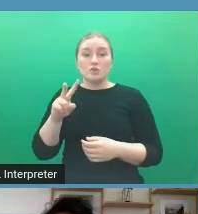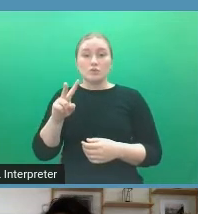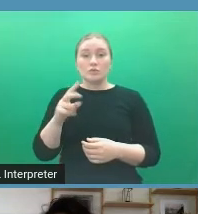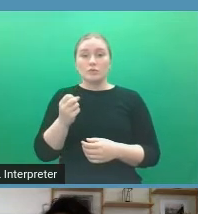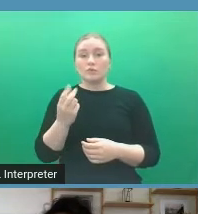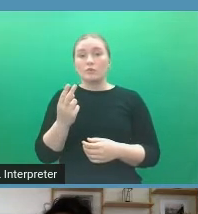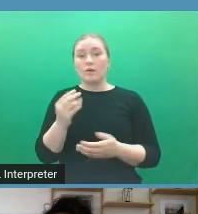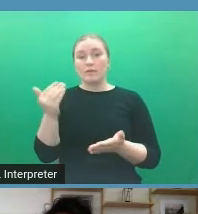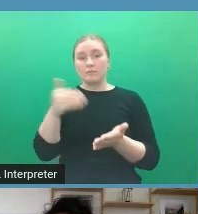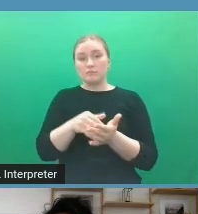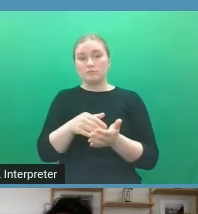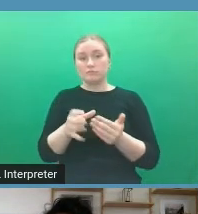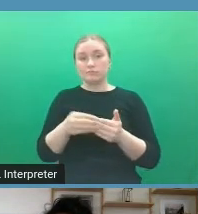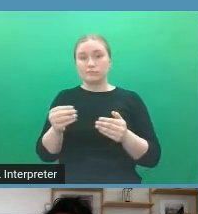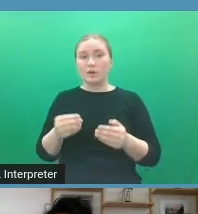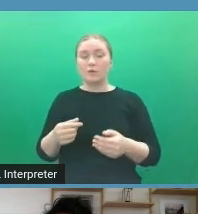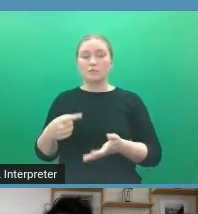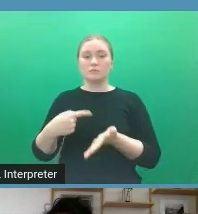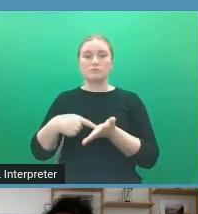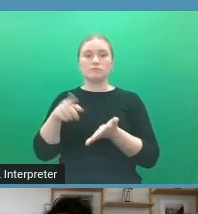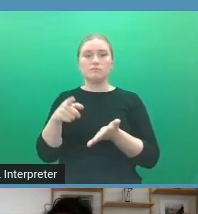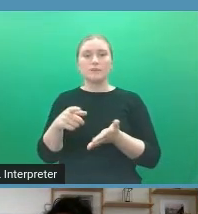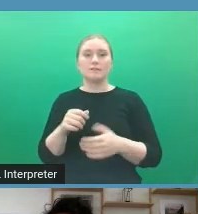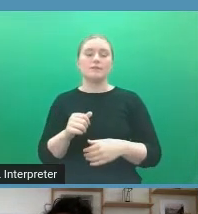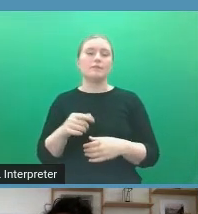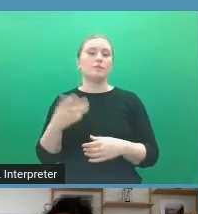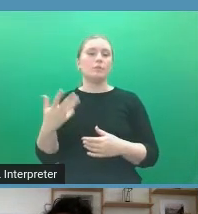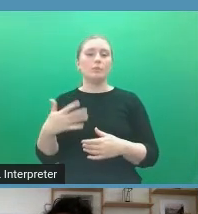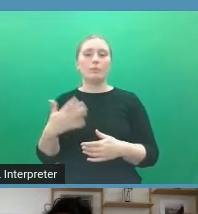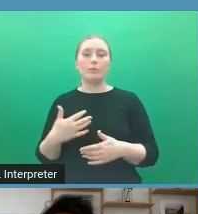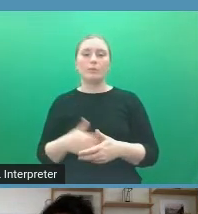but this type of technology is only becoming cheaper and cheaper. We did this project